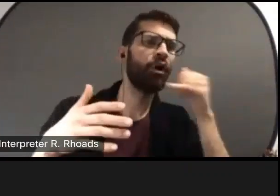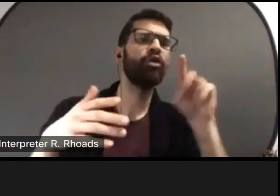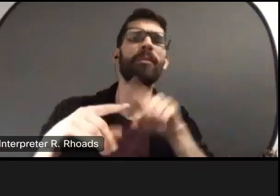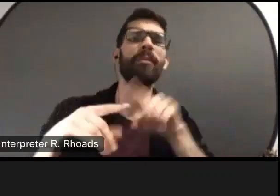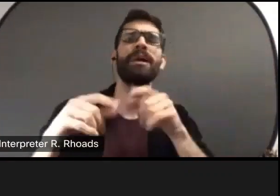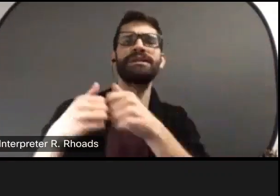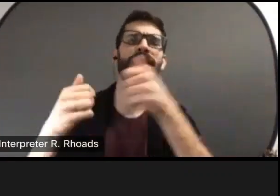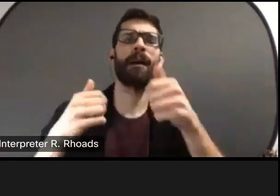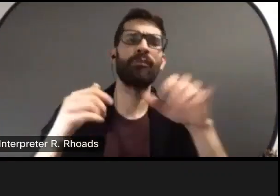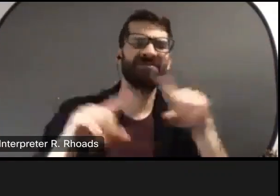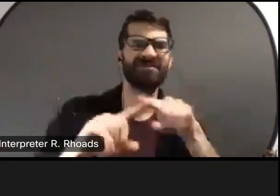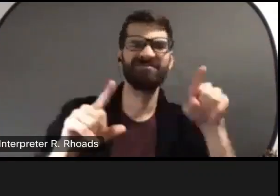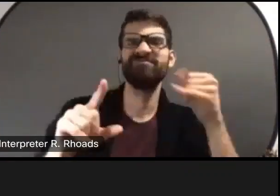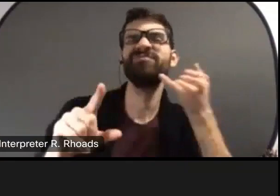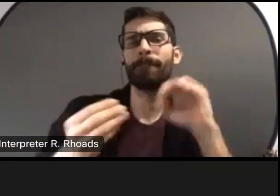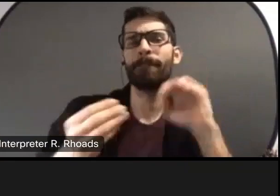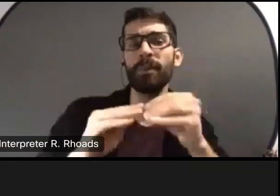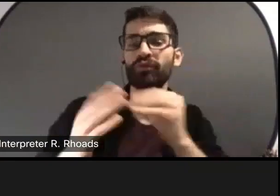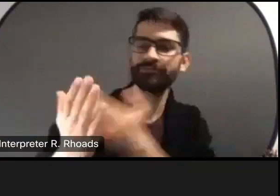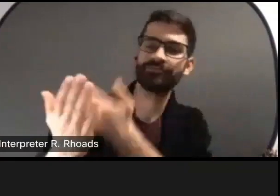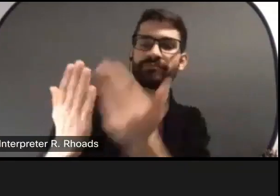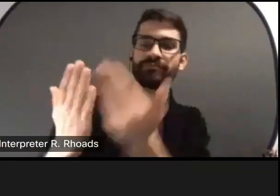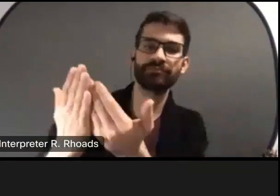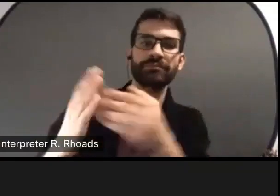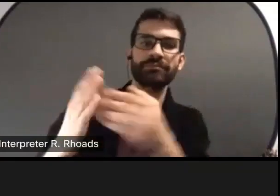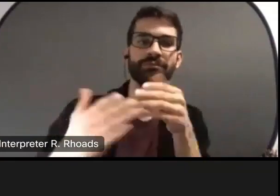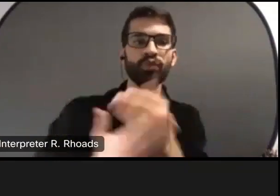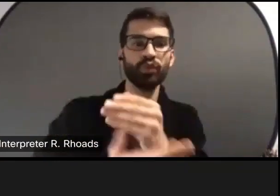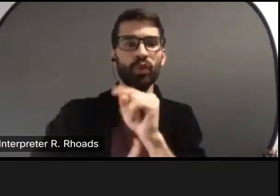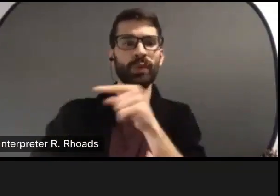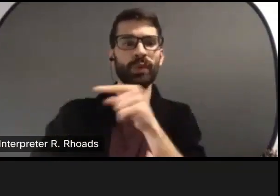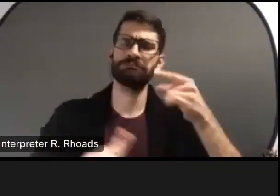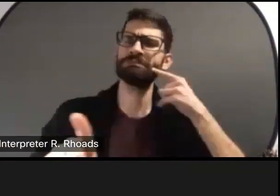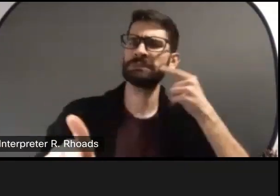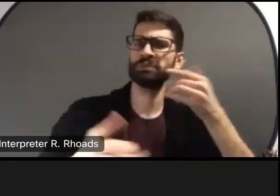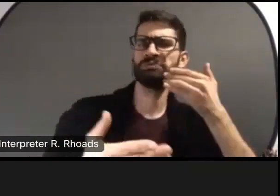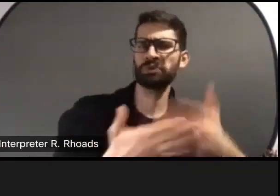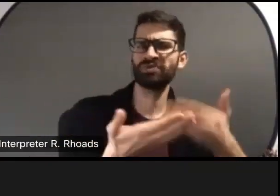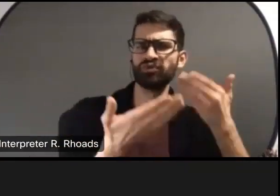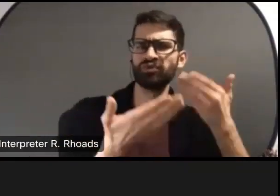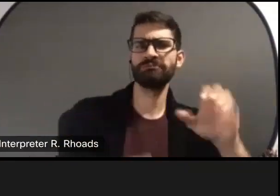different number on that phone. (Padro) Sounds like a good suggestion. Thank you. (Fast) Thank